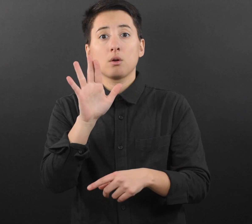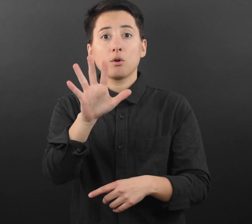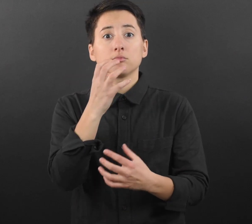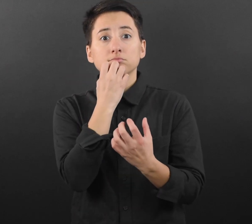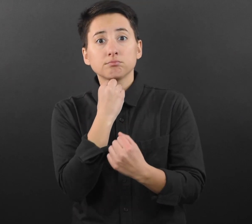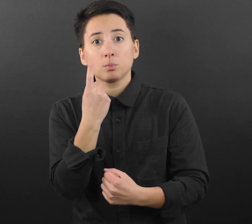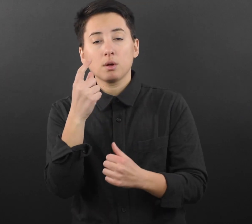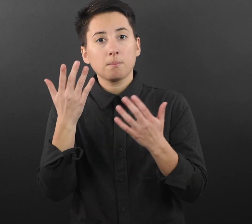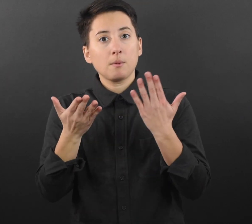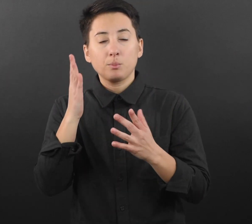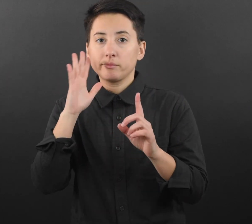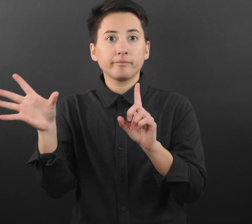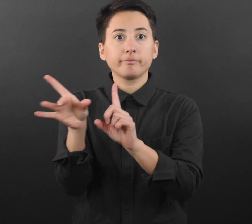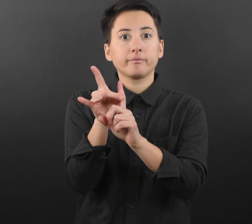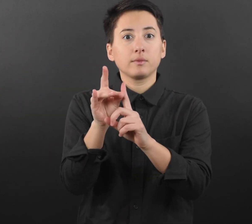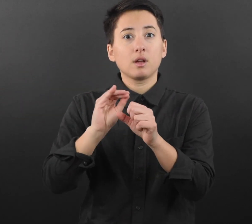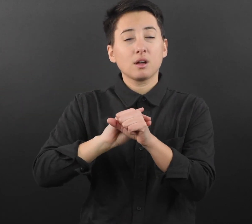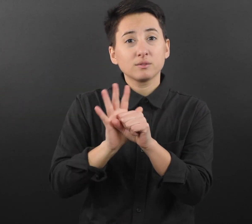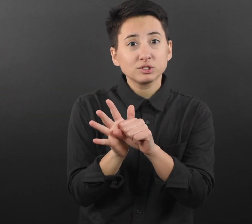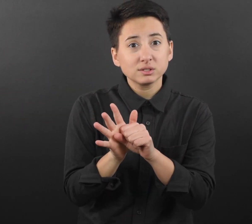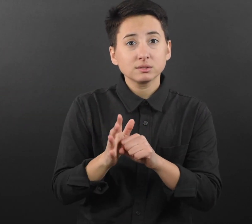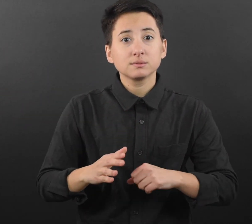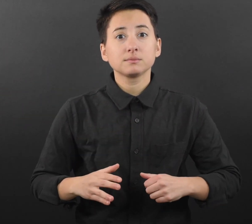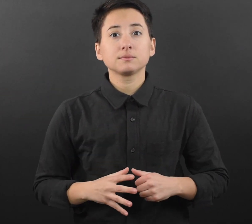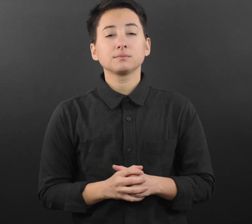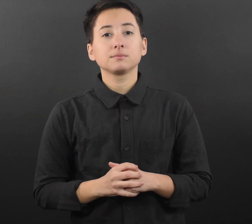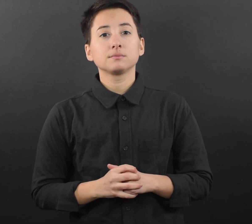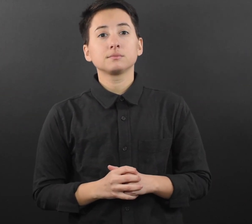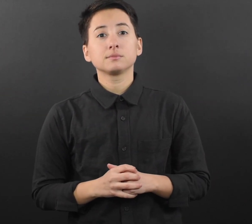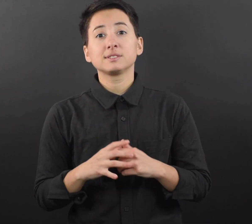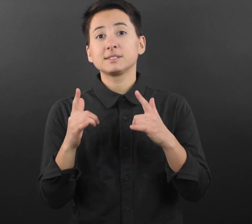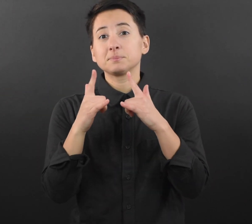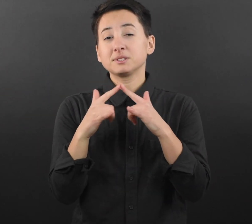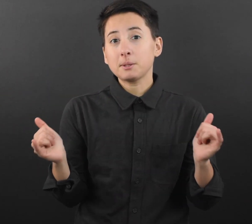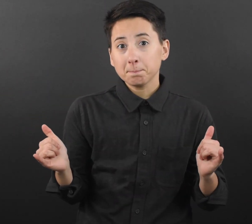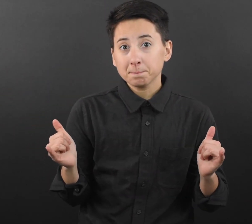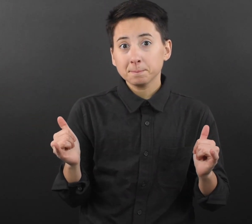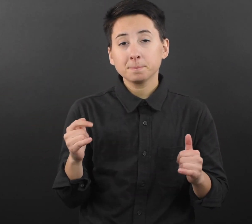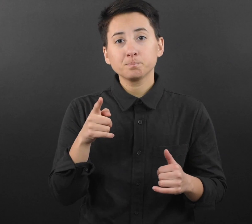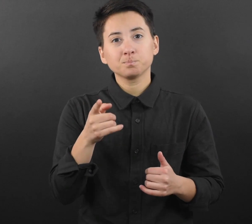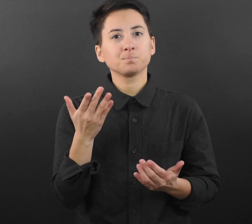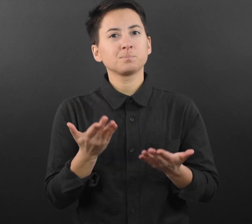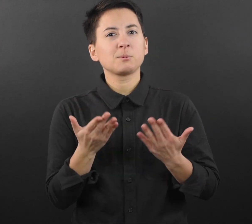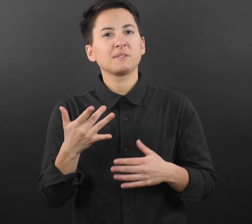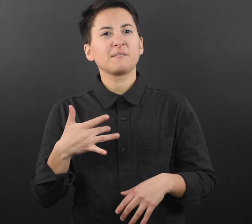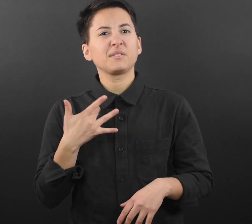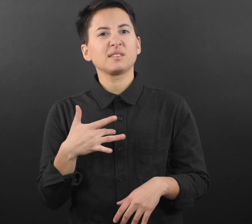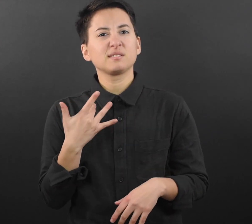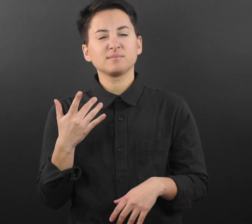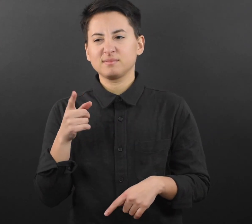may come into contact with the virus. At the same time, you may feel that you cannot handle